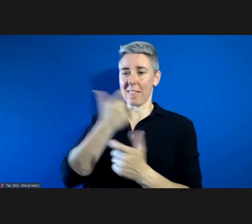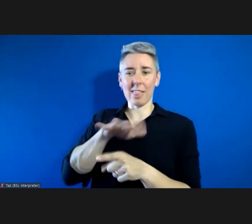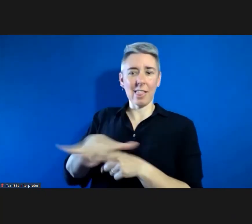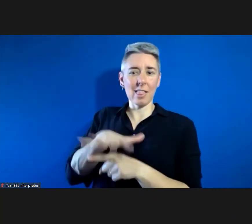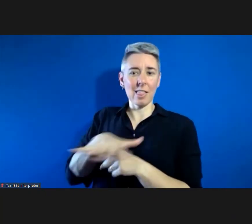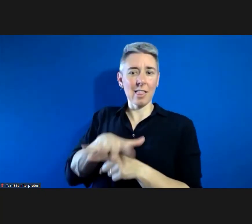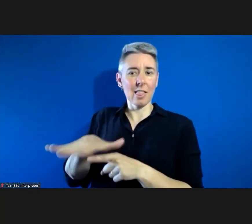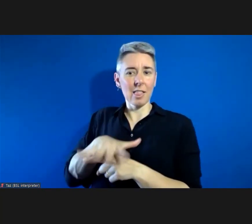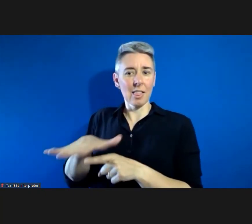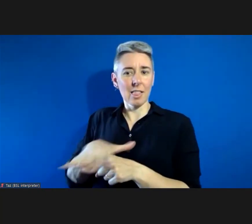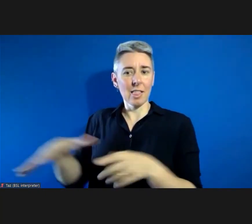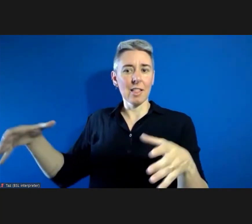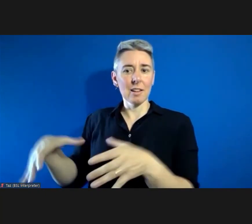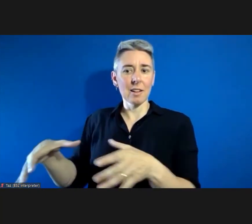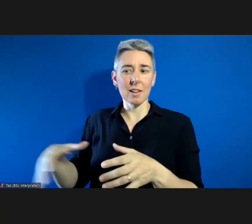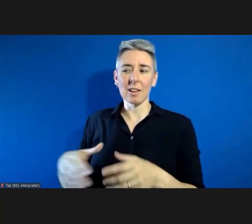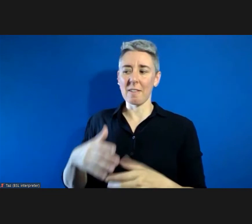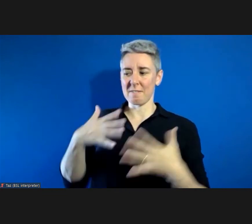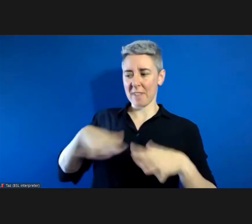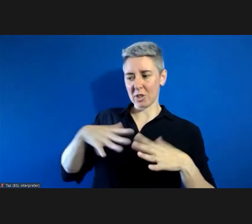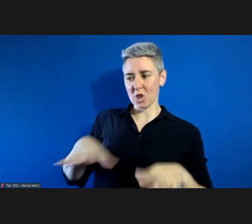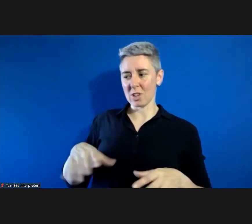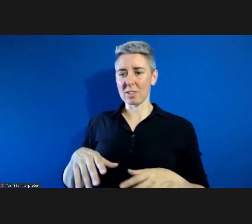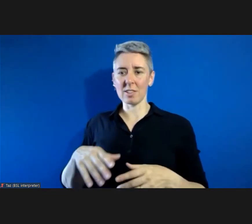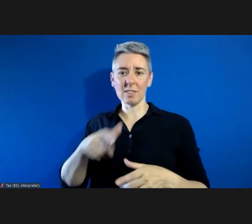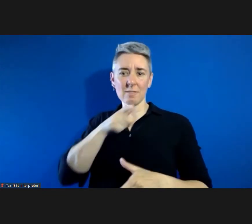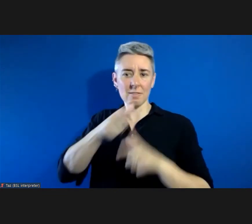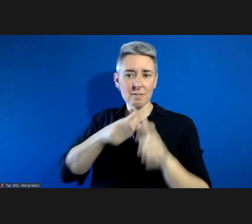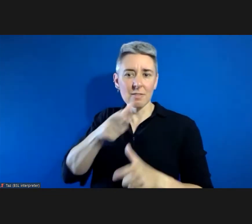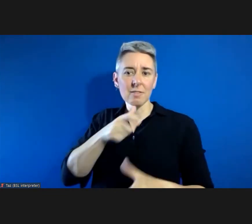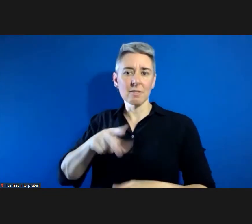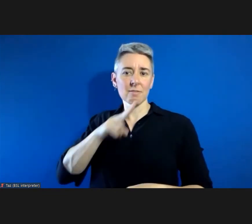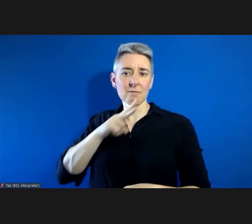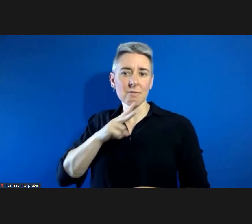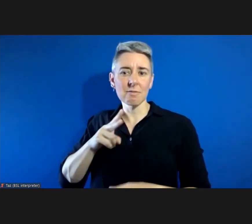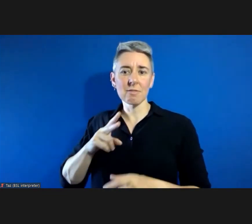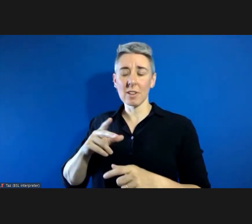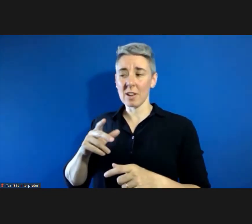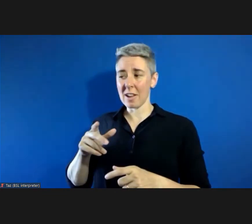papers read by those that are so stubbornly considered to be hard to reach, and I know this